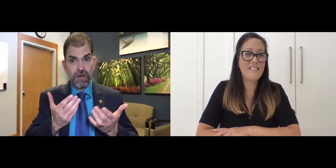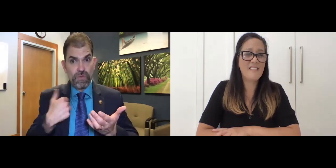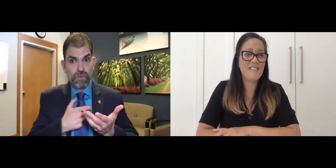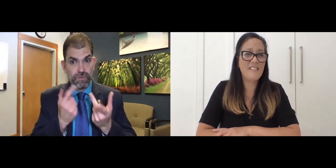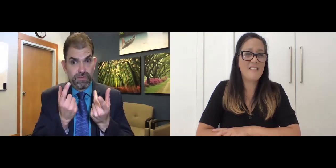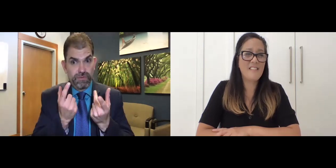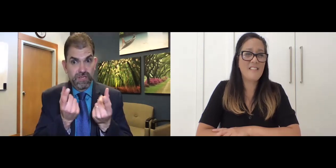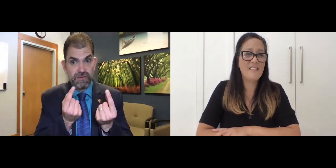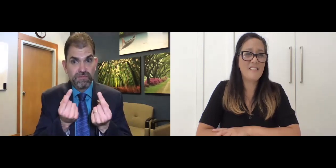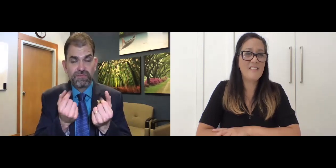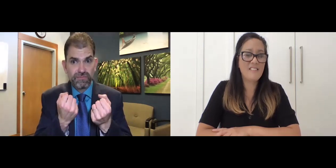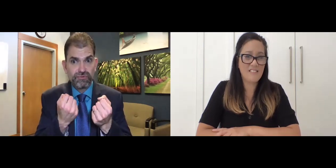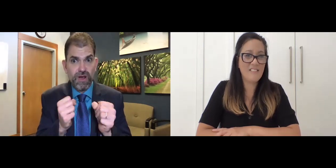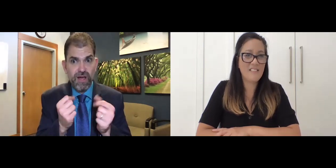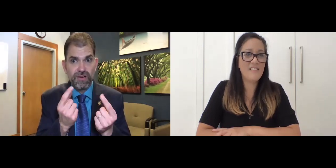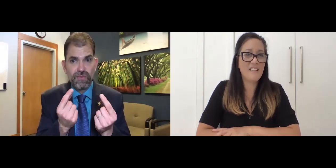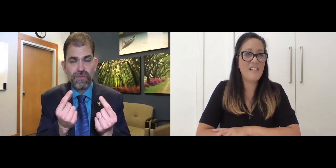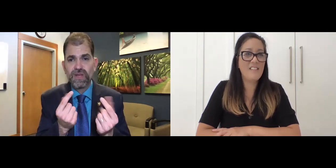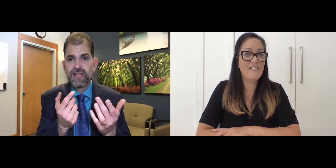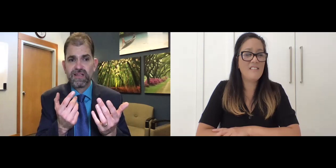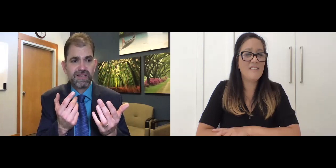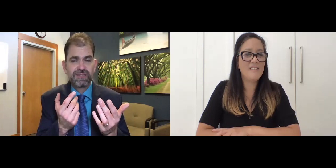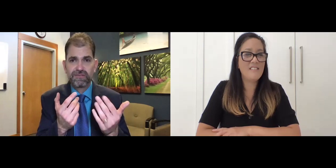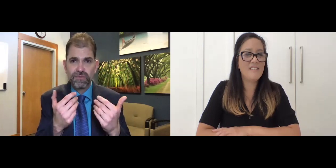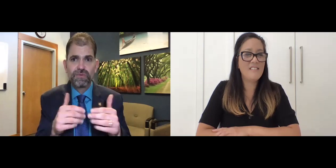In the military what they, what we tried to do